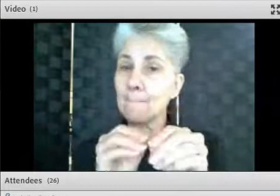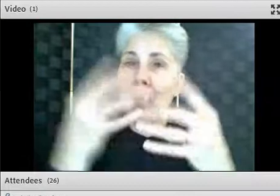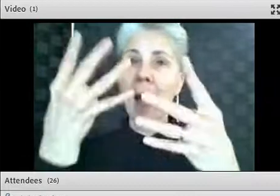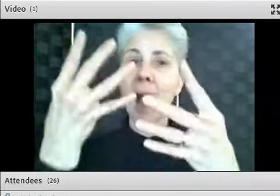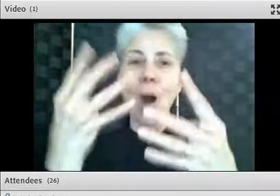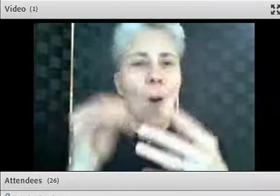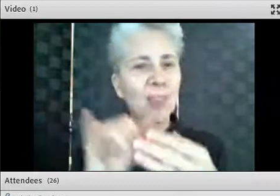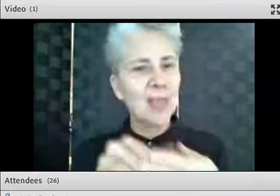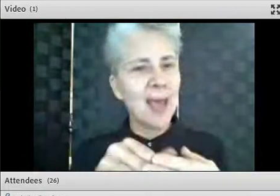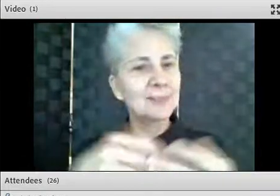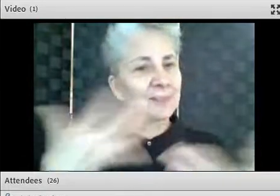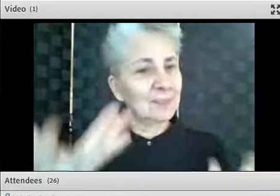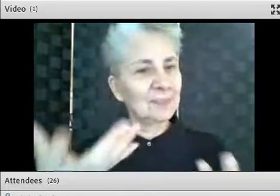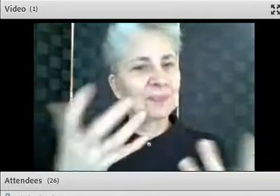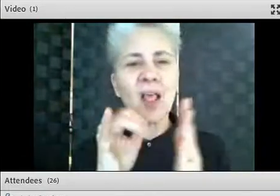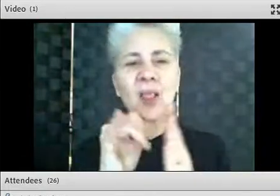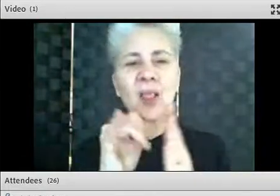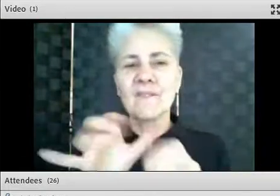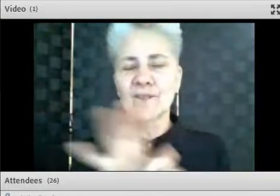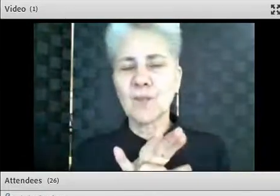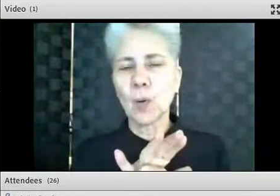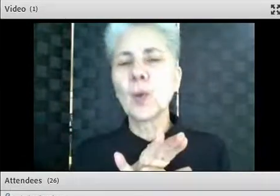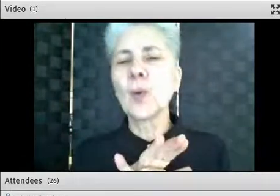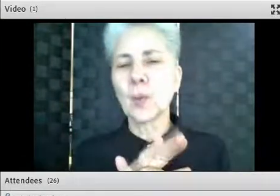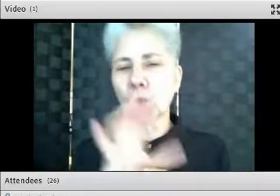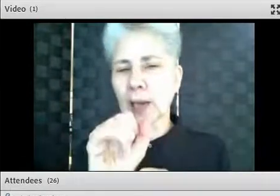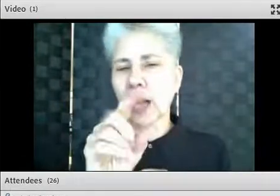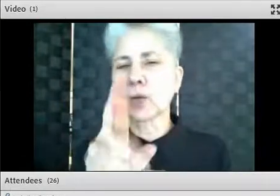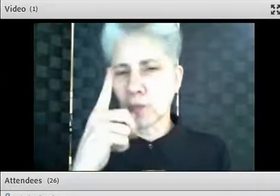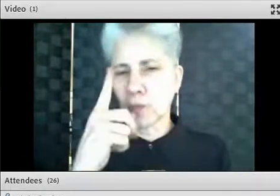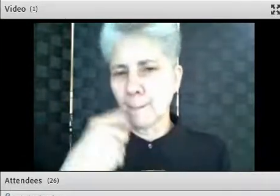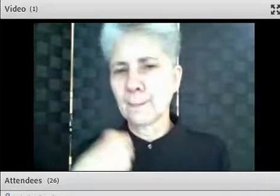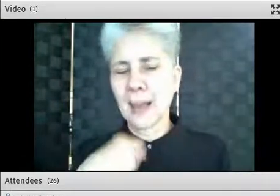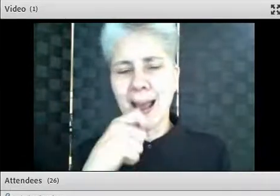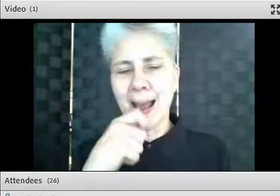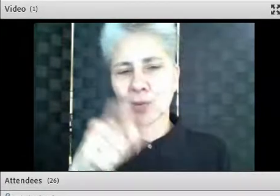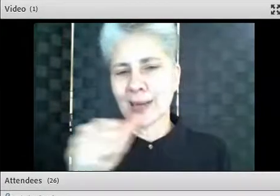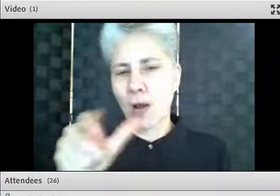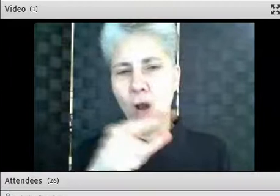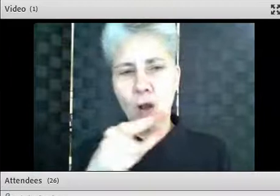It produces the full -- in this case, the full Cutter. I don't need obviously all of these.